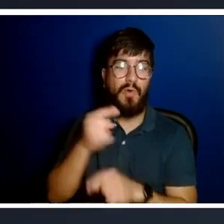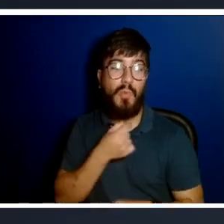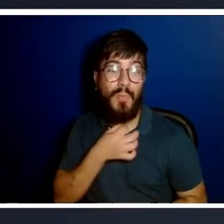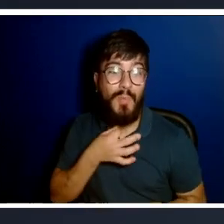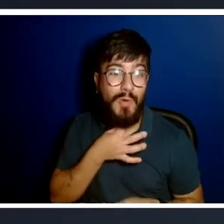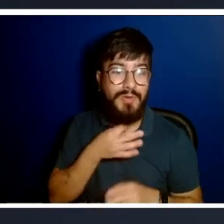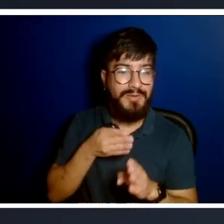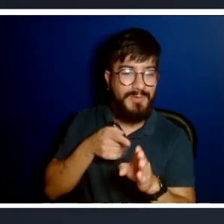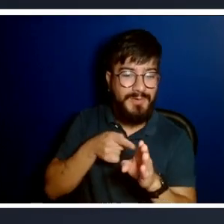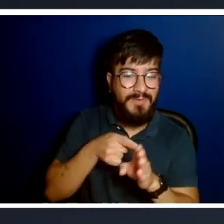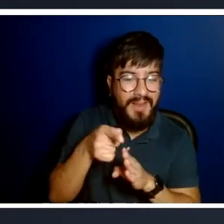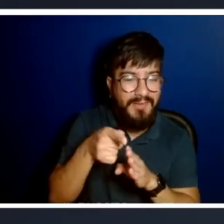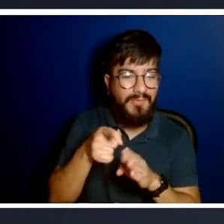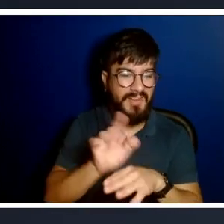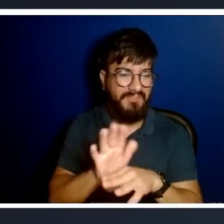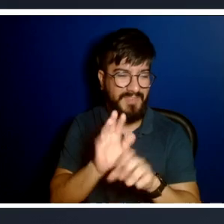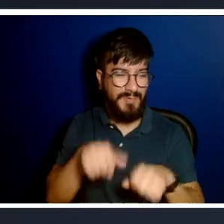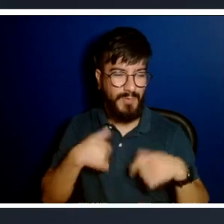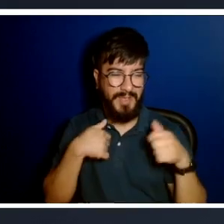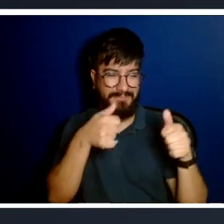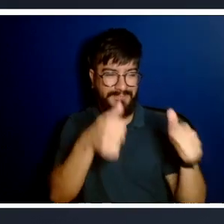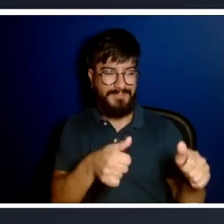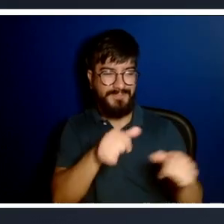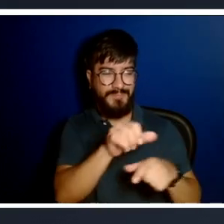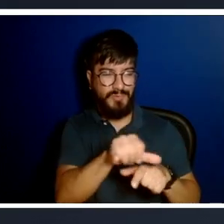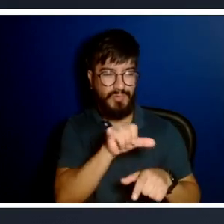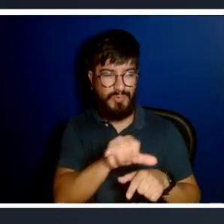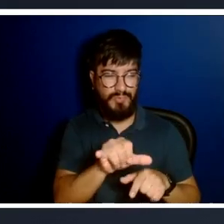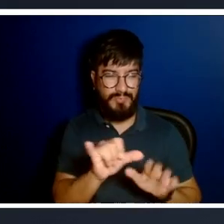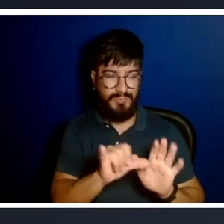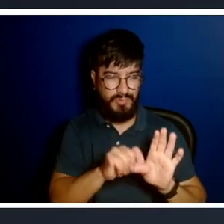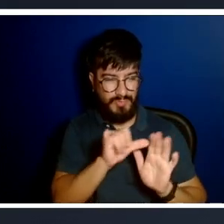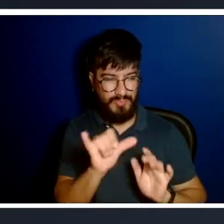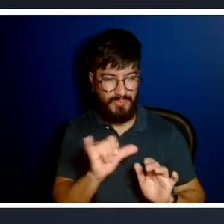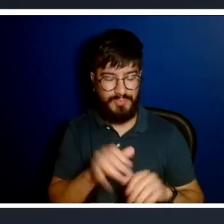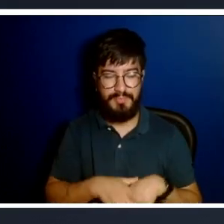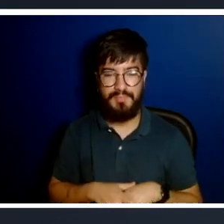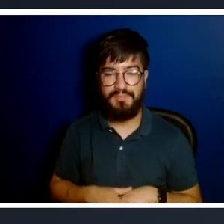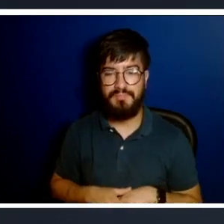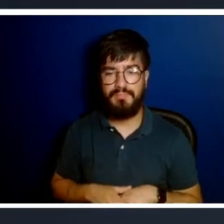Kaden Borseth: Yeah. When do we announce the 2024-2025